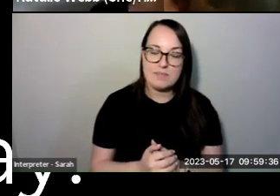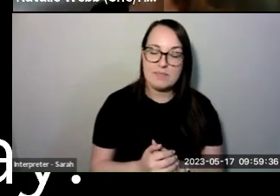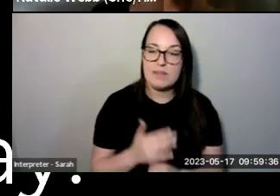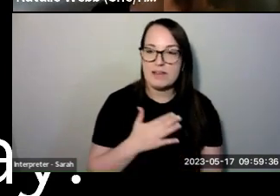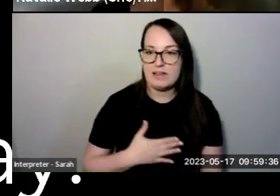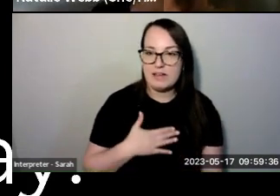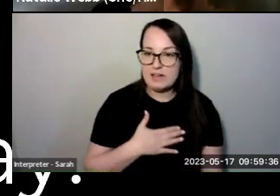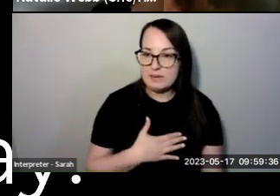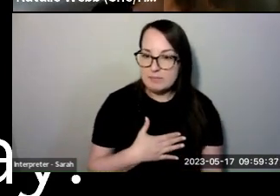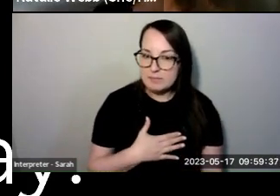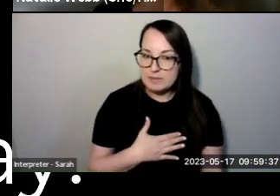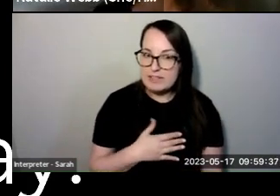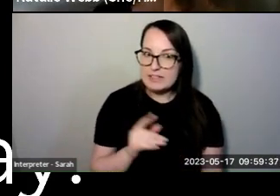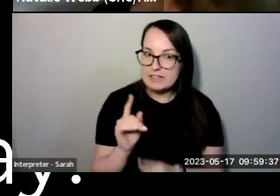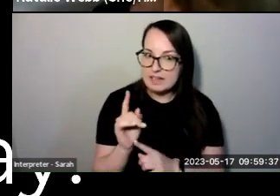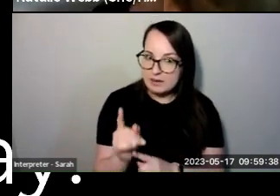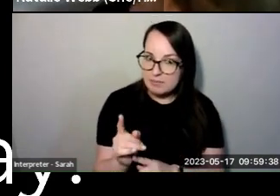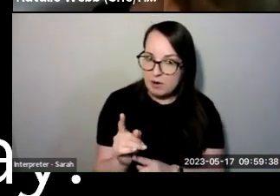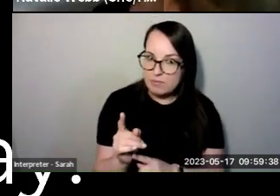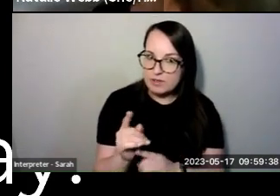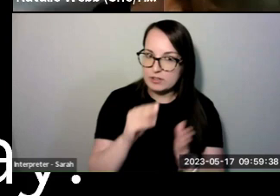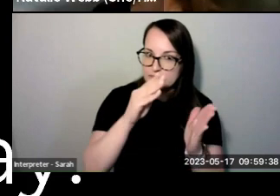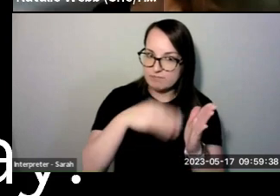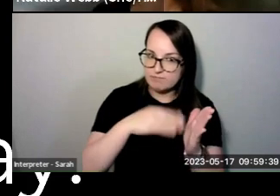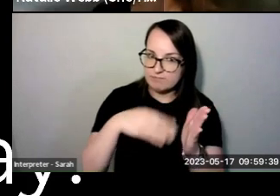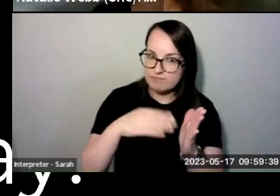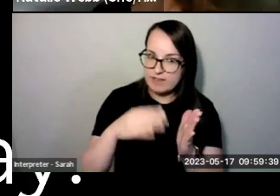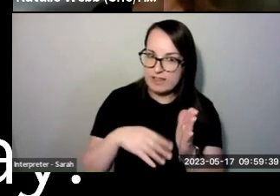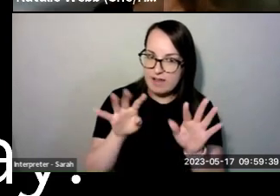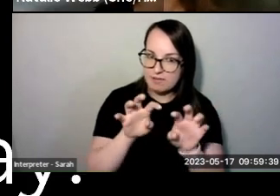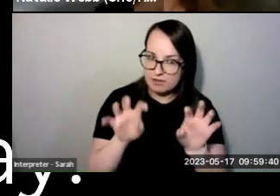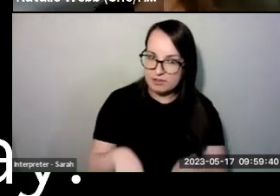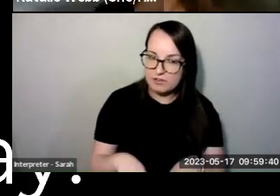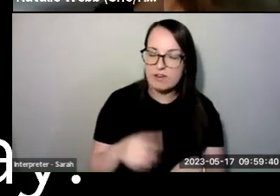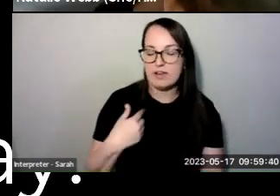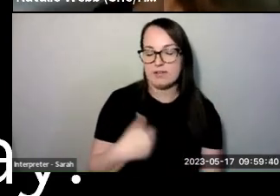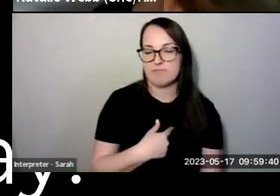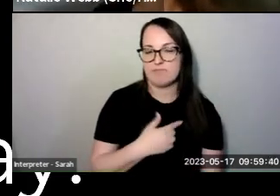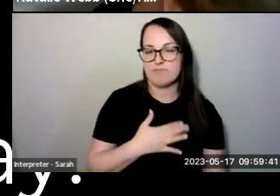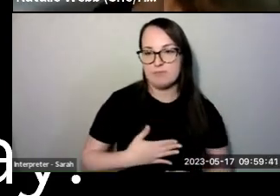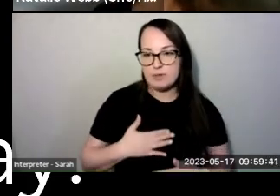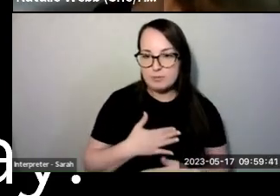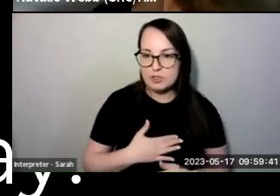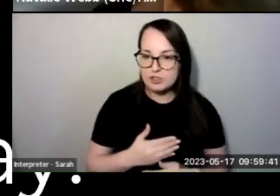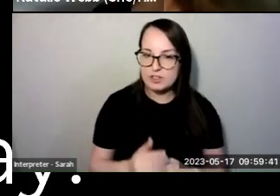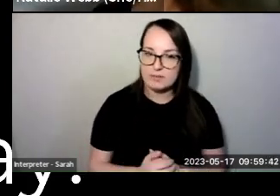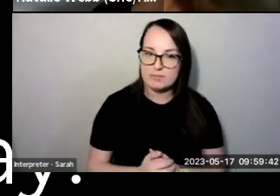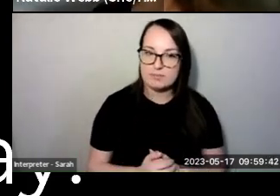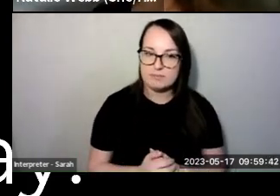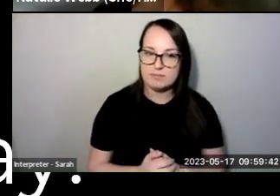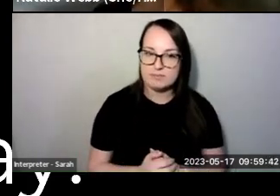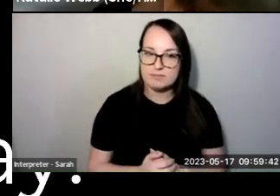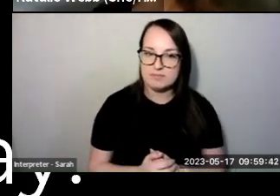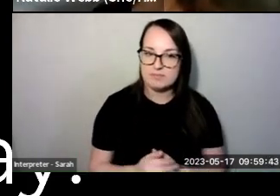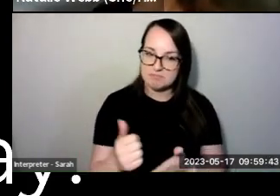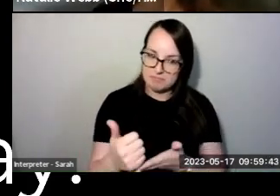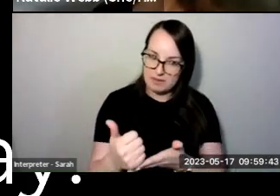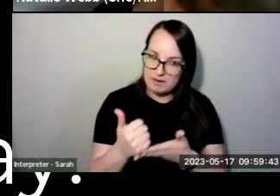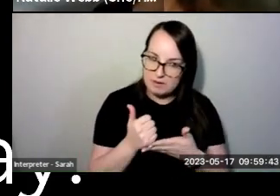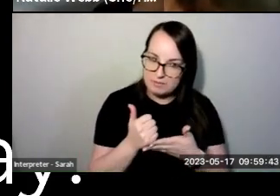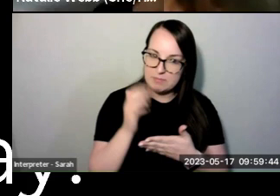We really enjoy these sessions. Please, if you will, take a moment to fill out the survey if you have time. We appreciate it.